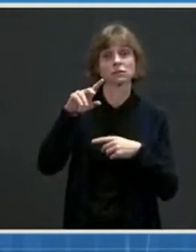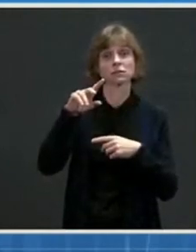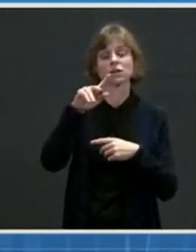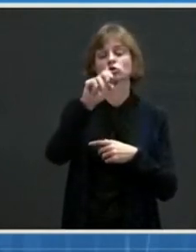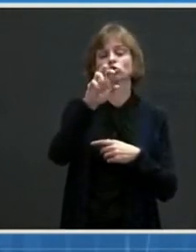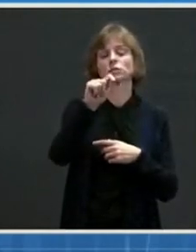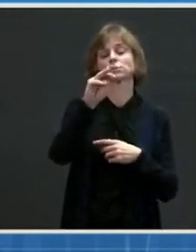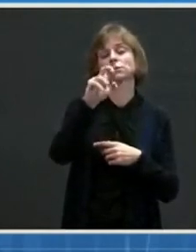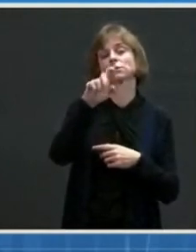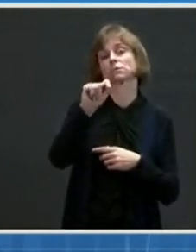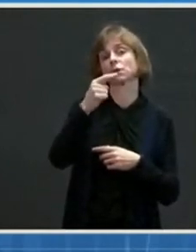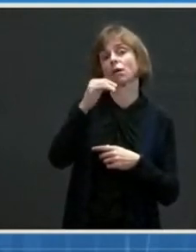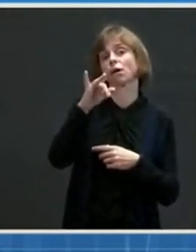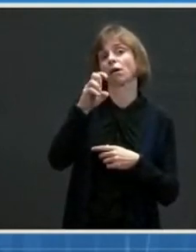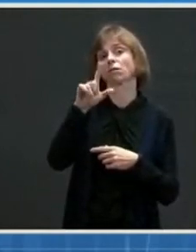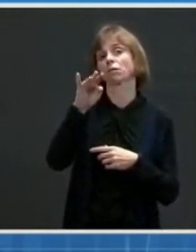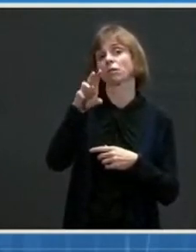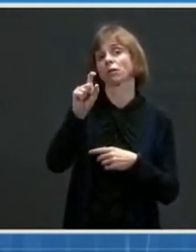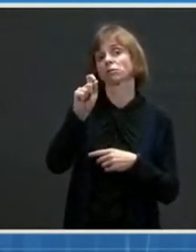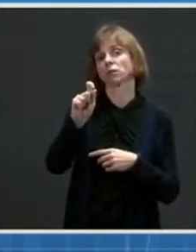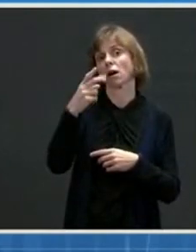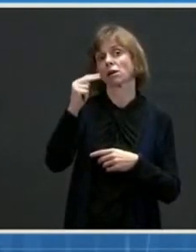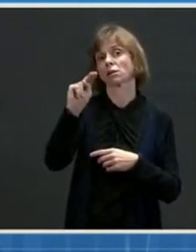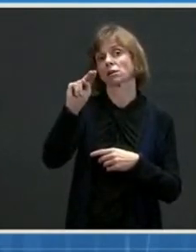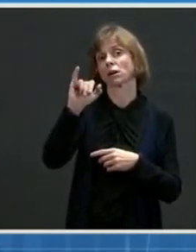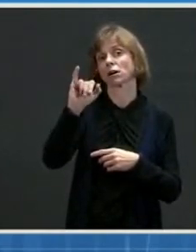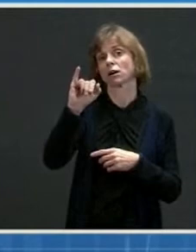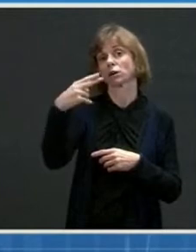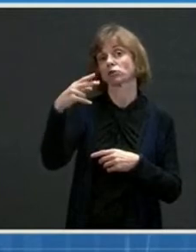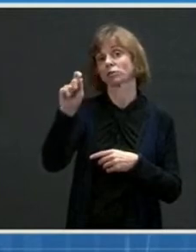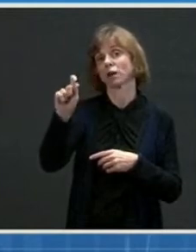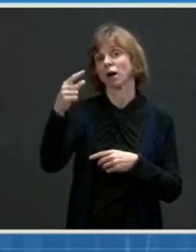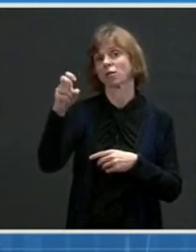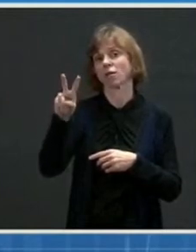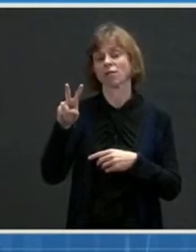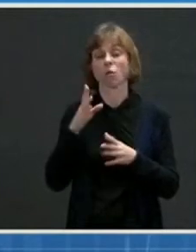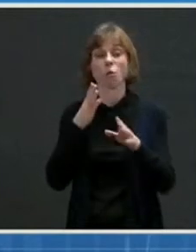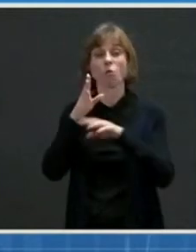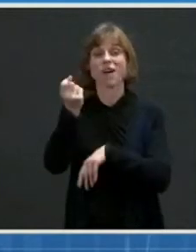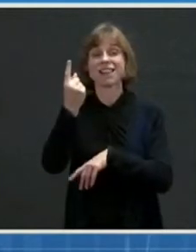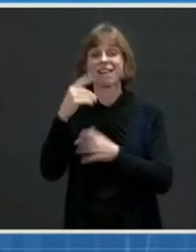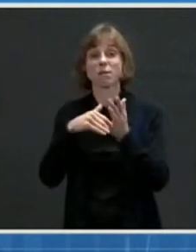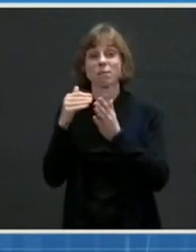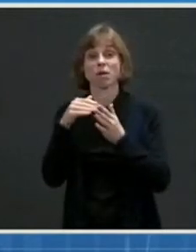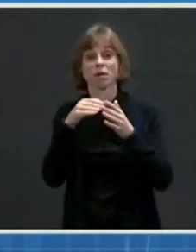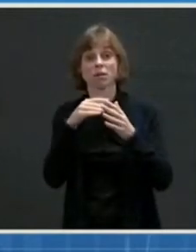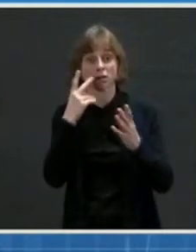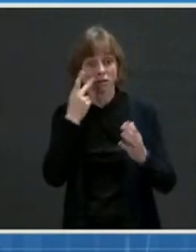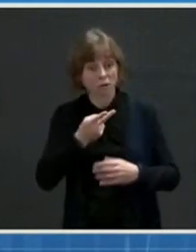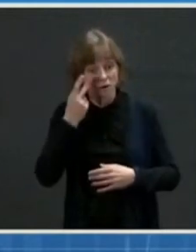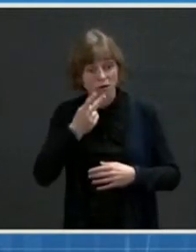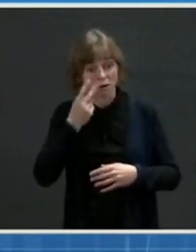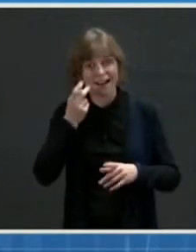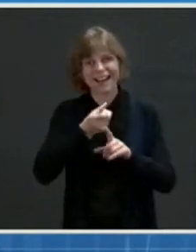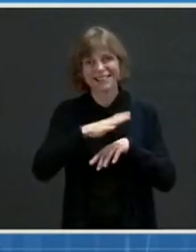2020, EASILY ACCESSIBLE BY COVID-19 TREATMENT GUIDELINES THAT HAVE BEEN OVER 11 MILLION